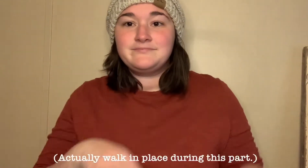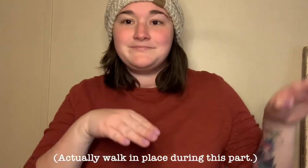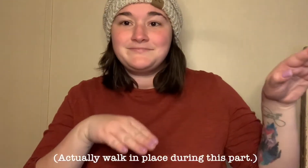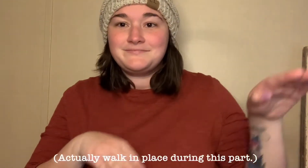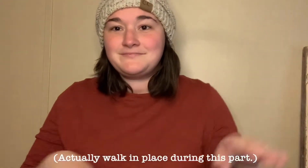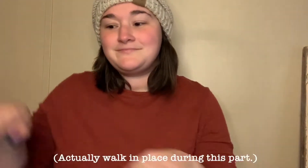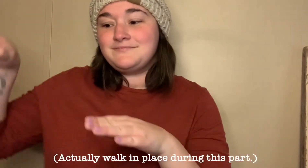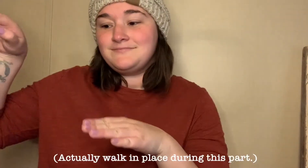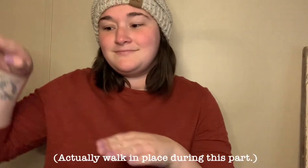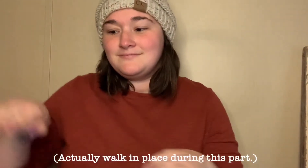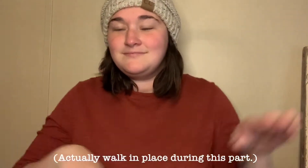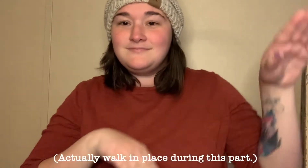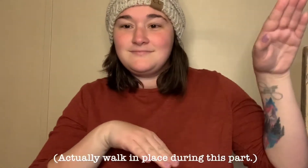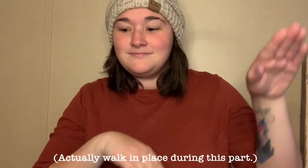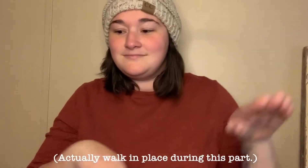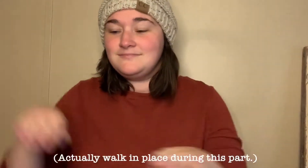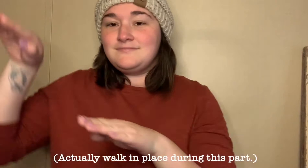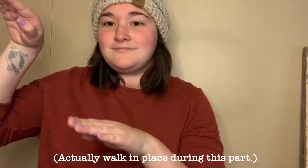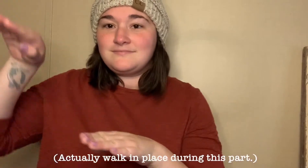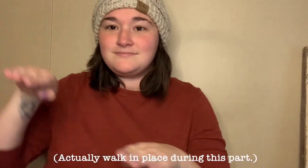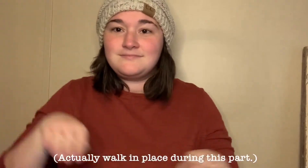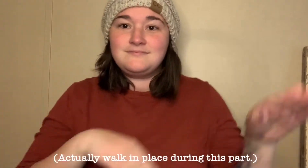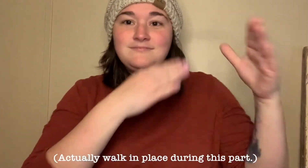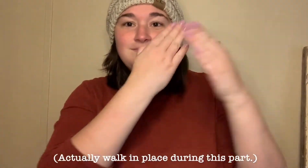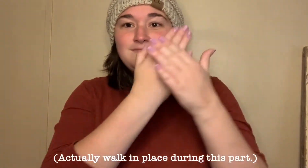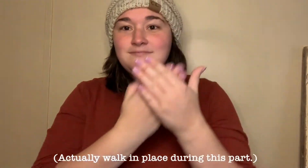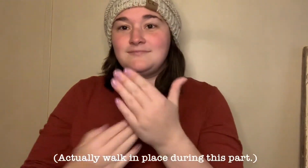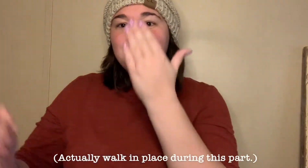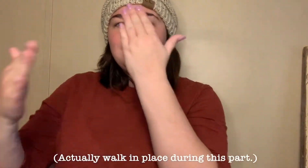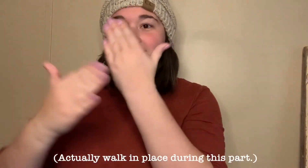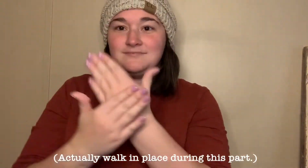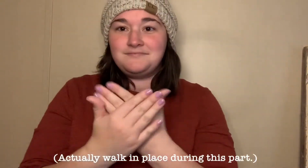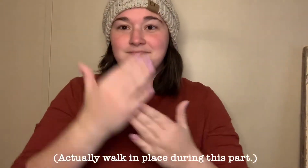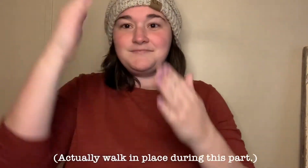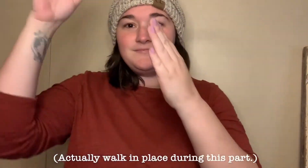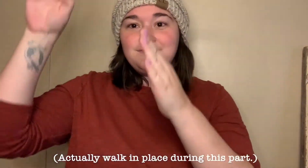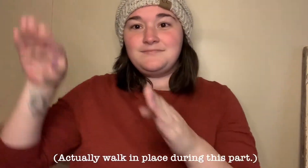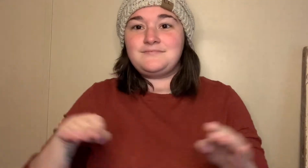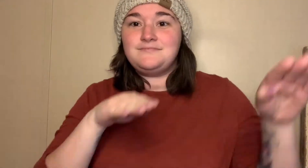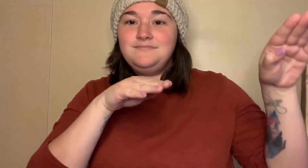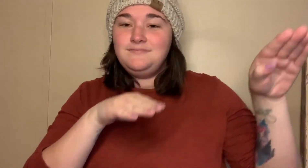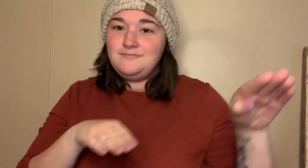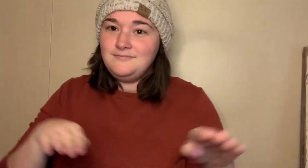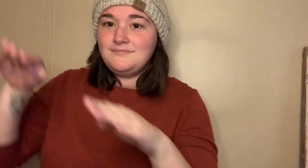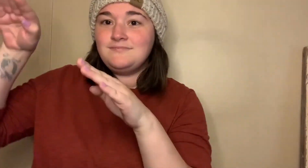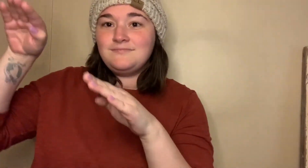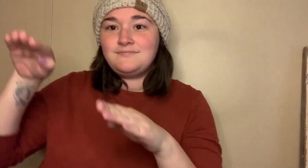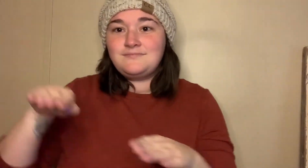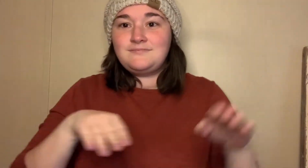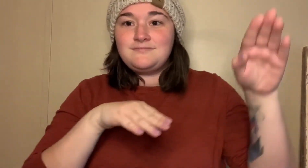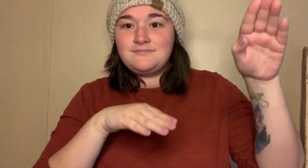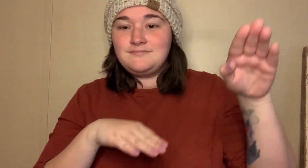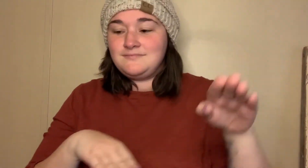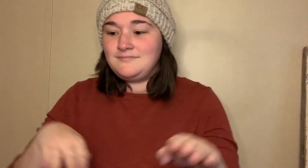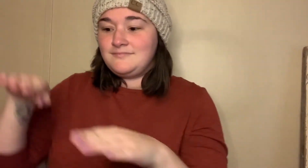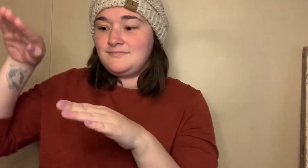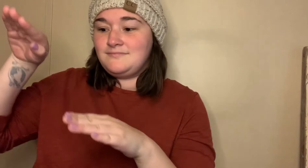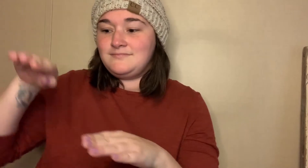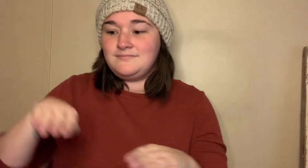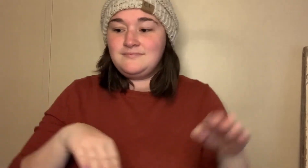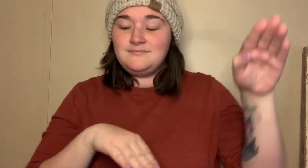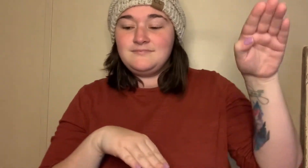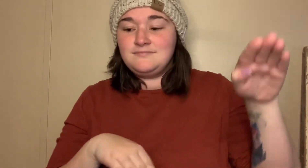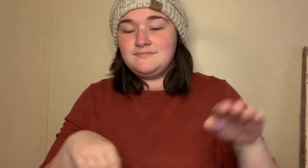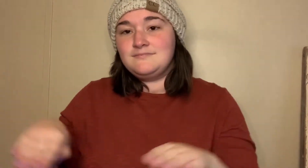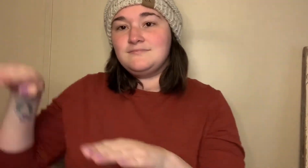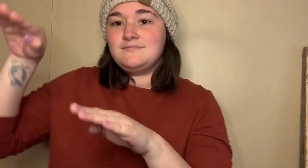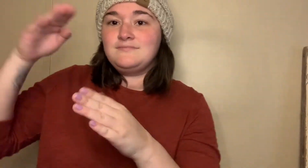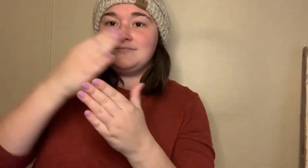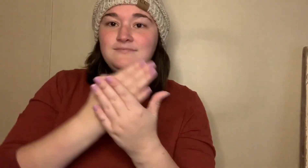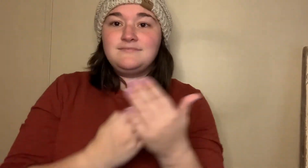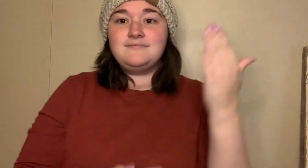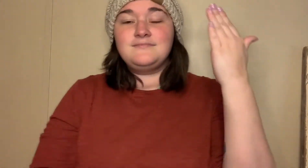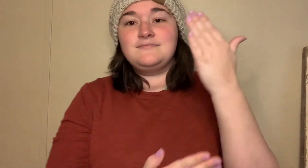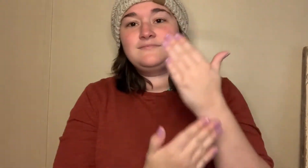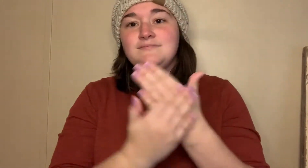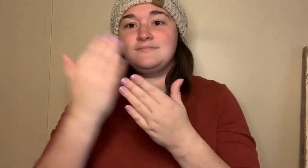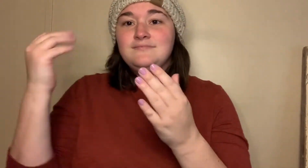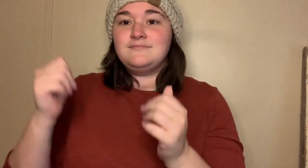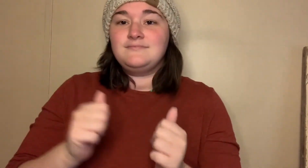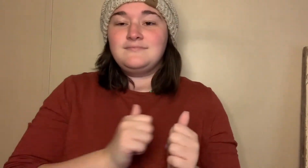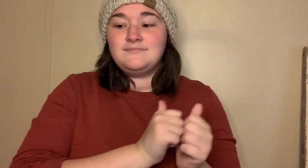we will walk with each other we will walk hand in hand we will walk with each other we will walk hand in